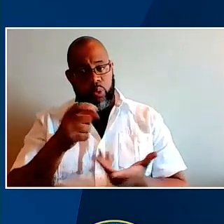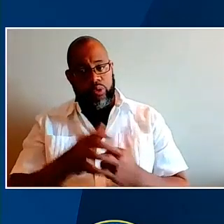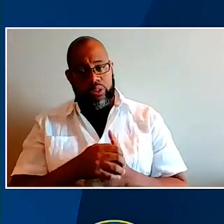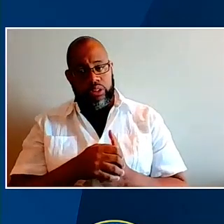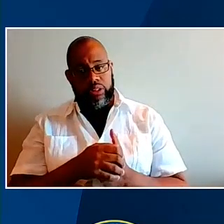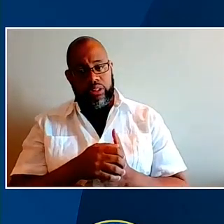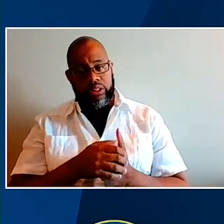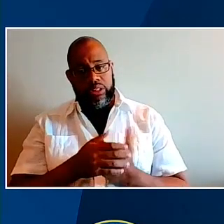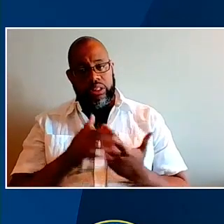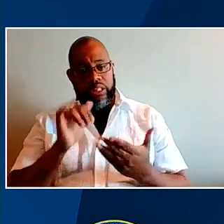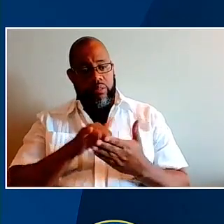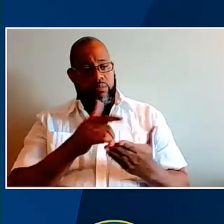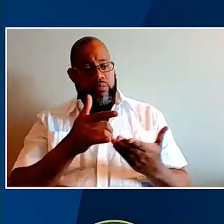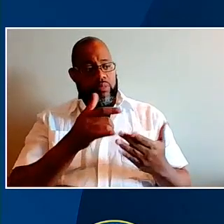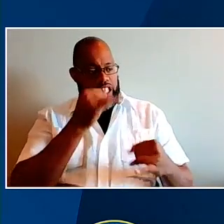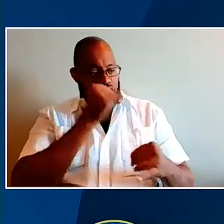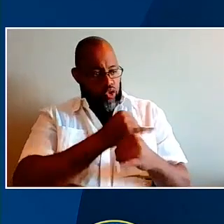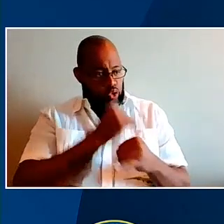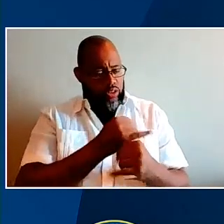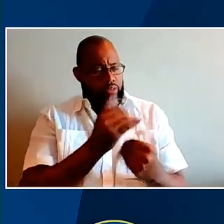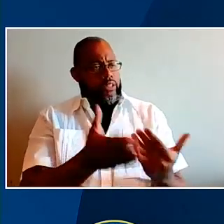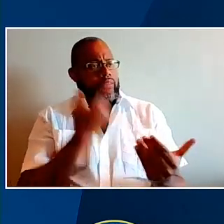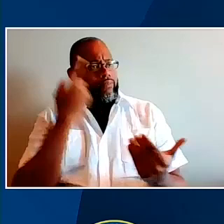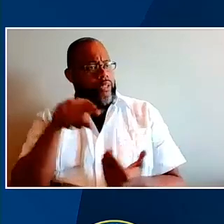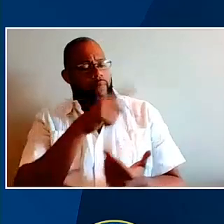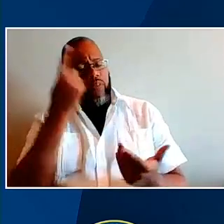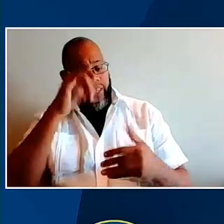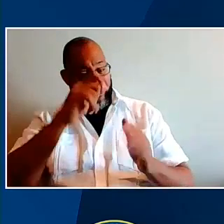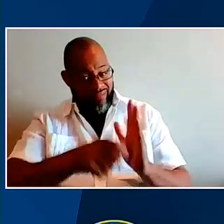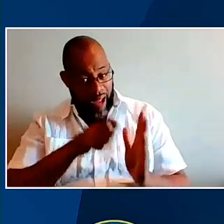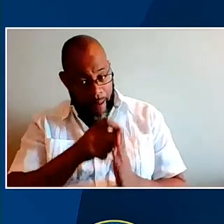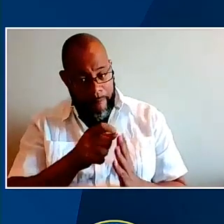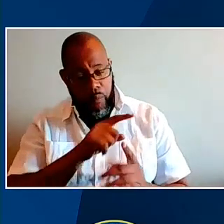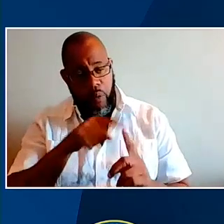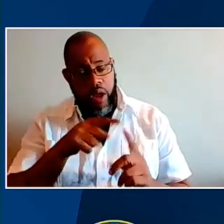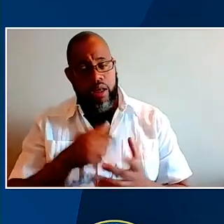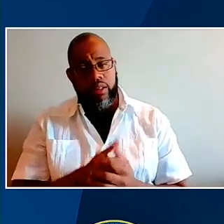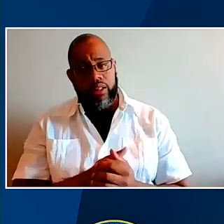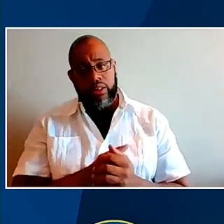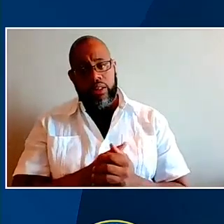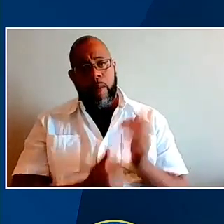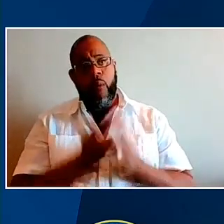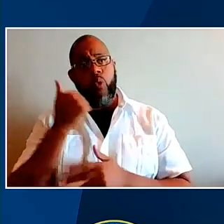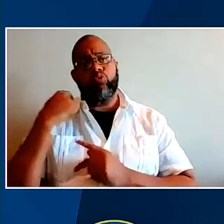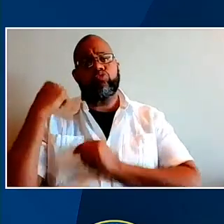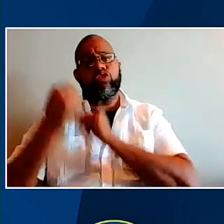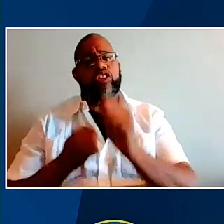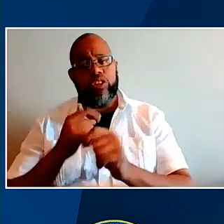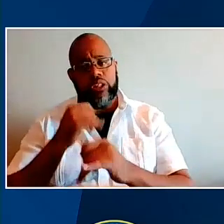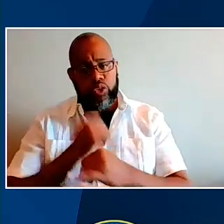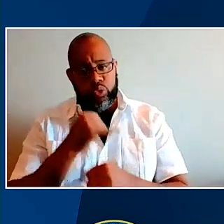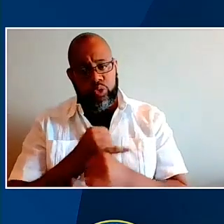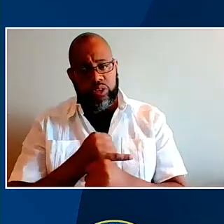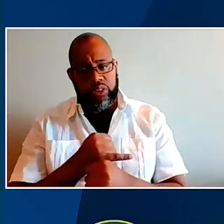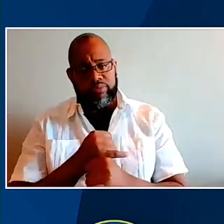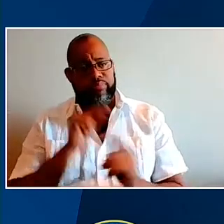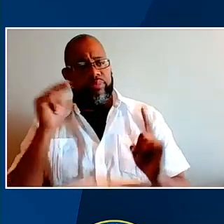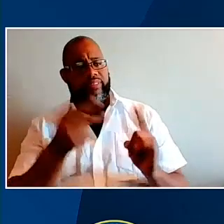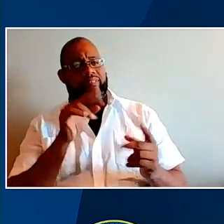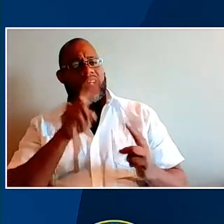institutional convenience at a time when most traditional institutions were perceived to be at a disadvantage.